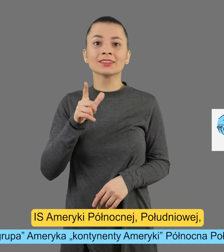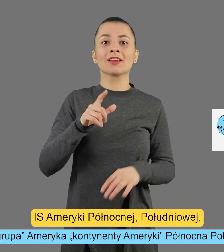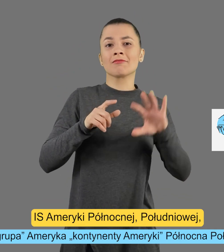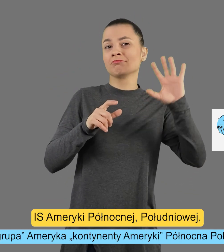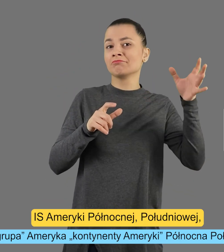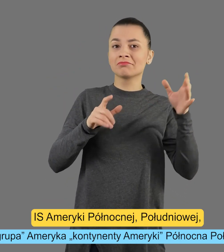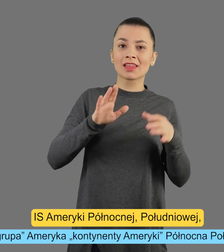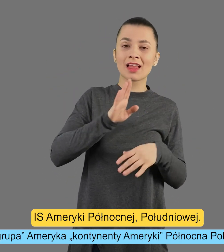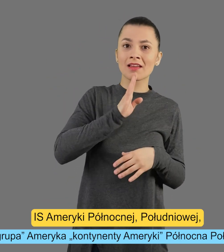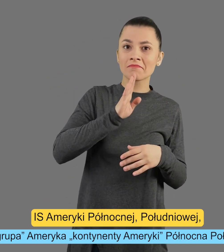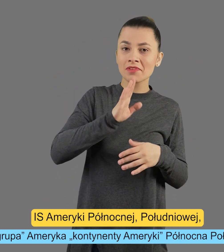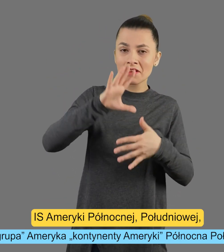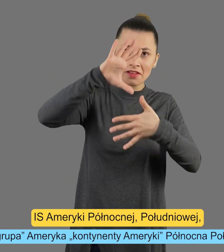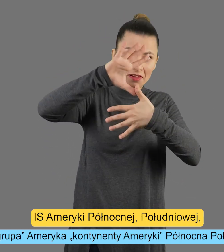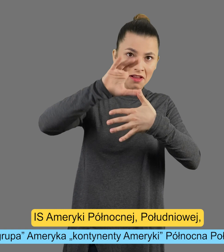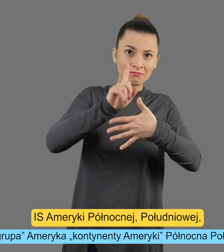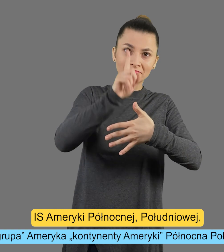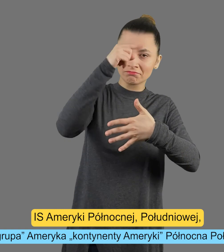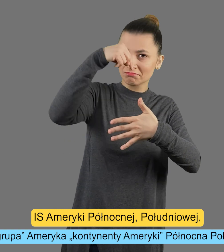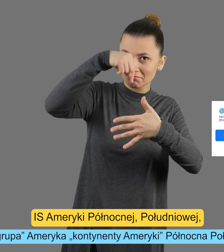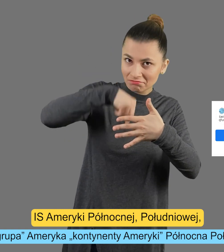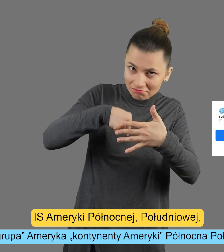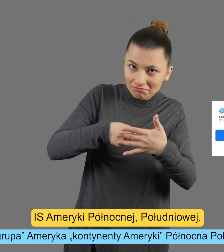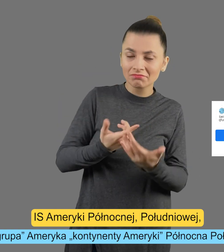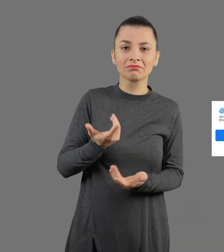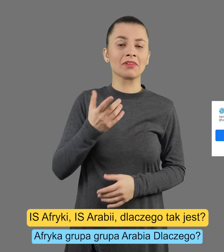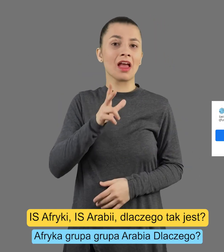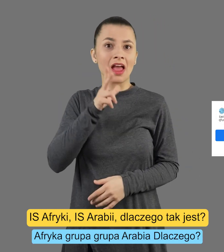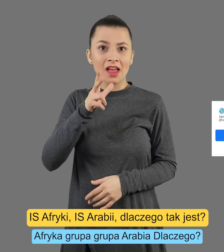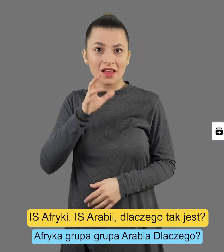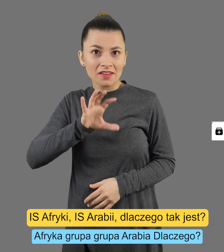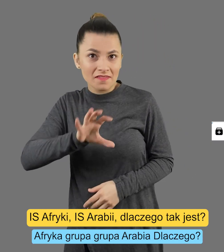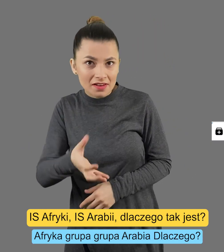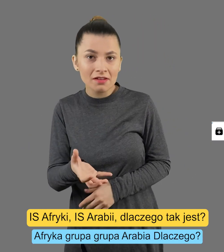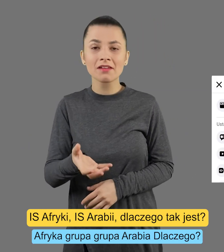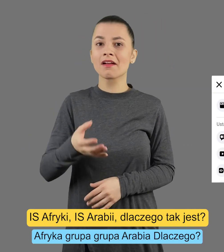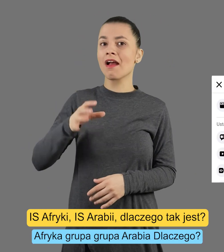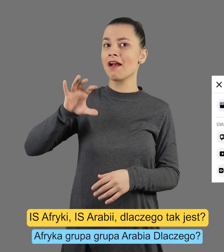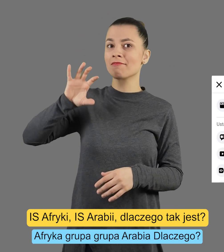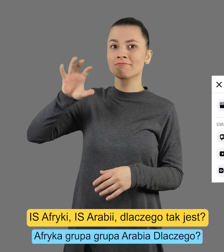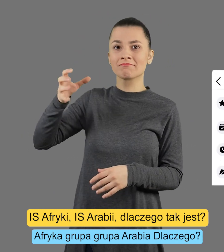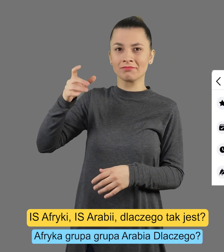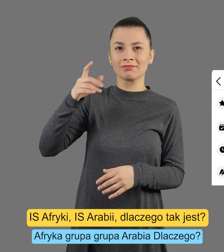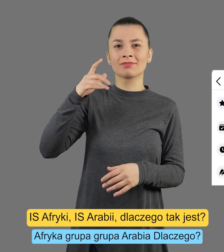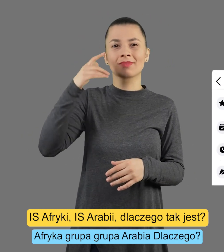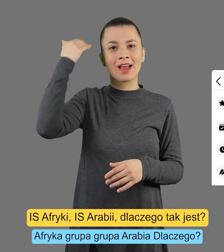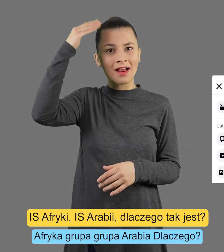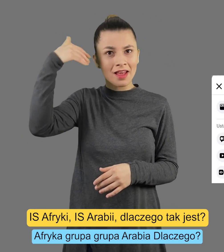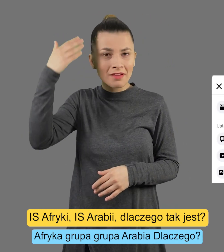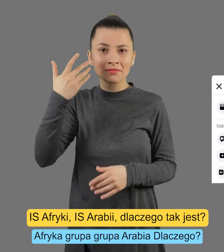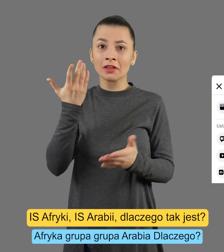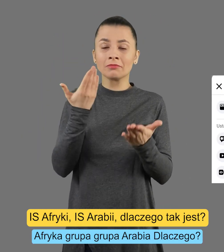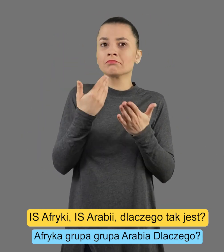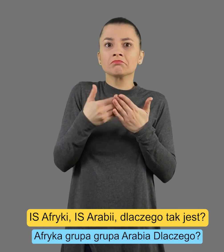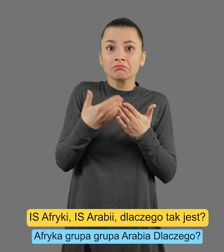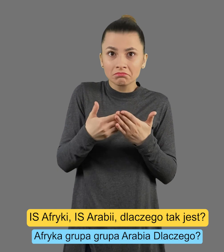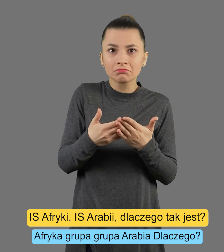IS North America, IS South America, IS Africa, IS Arabia, why is that?